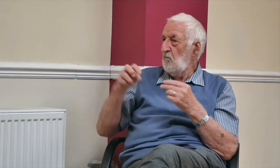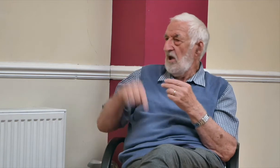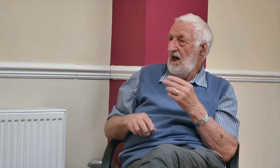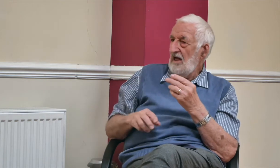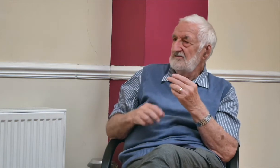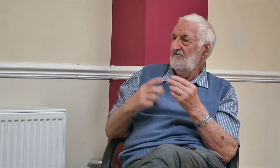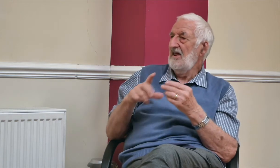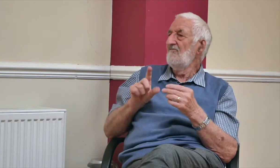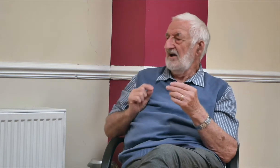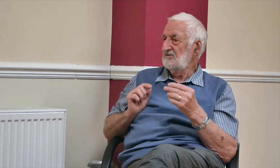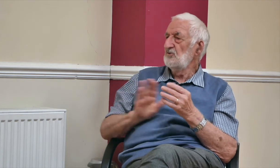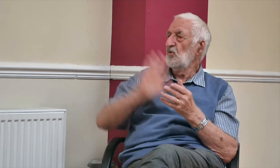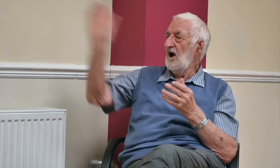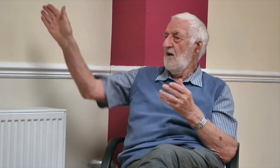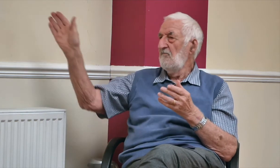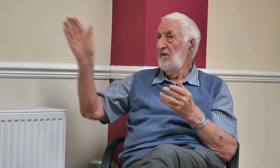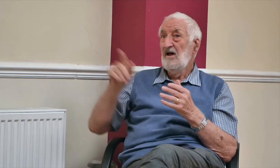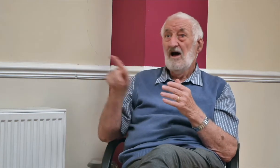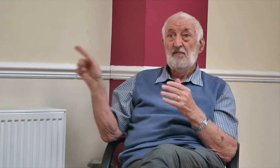I think I was the first from Wales to appear on the show.